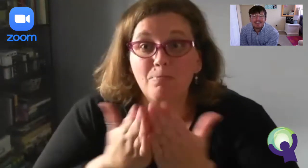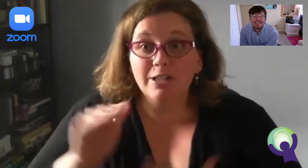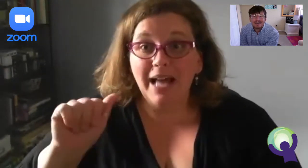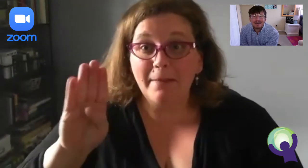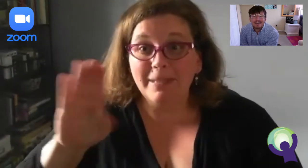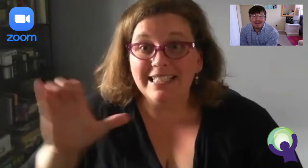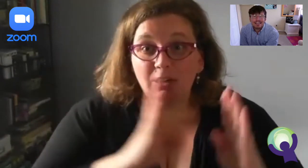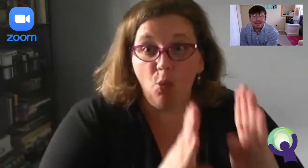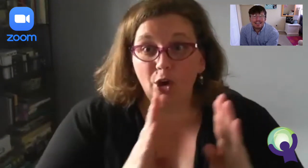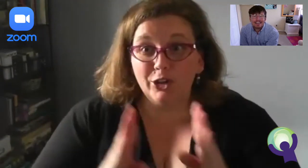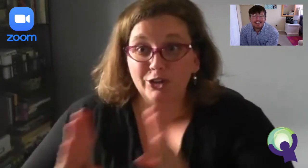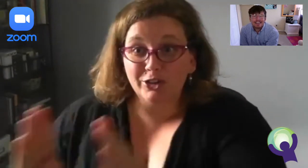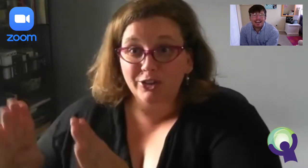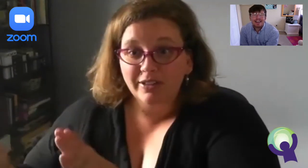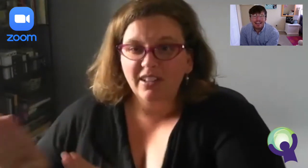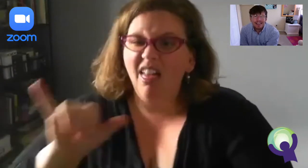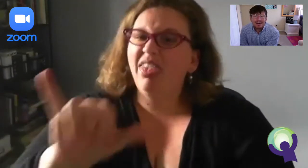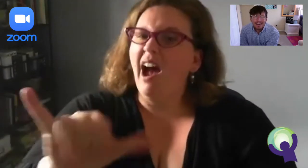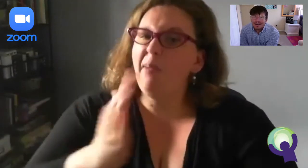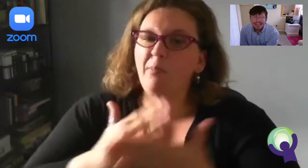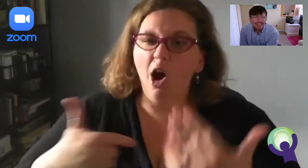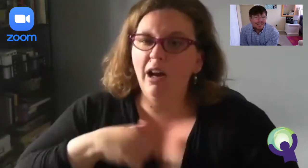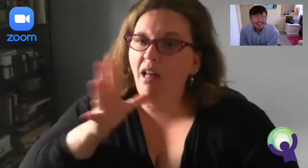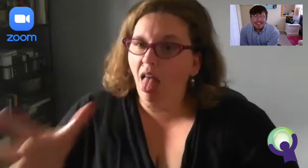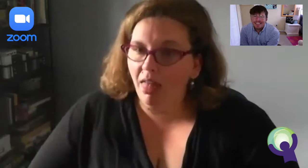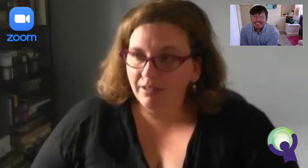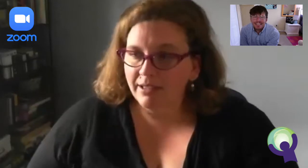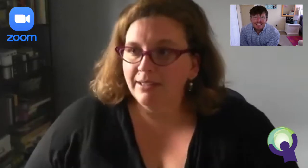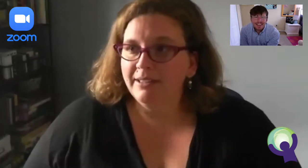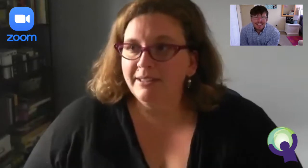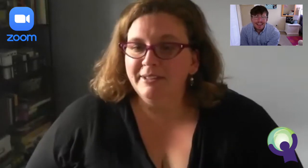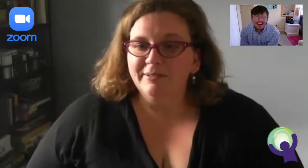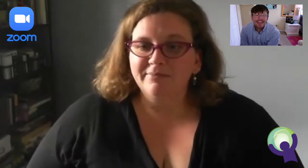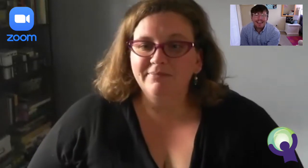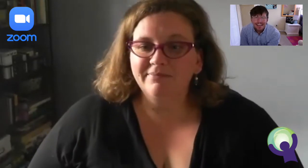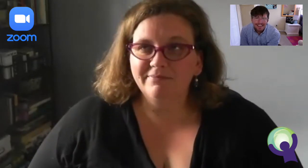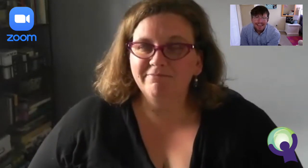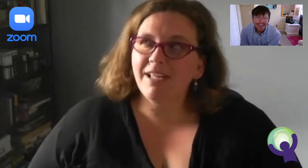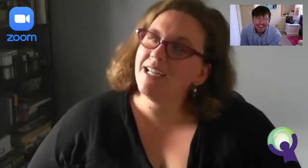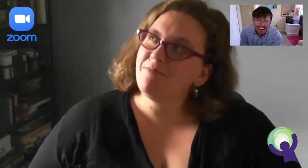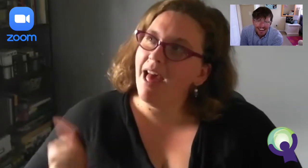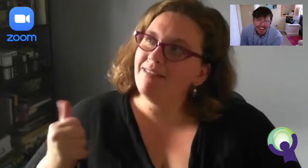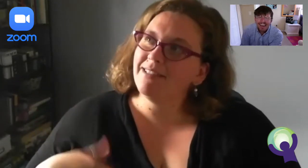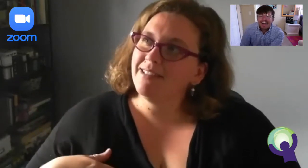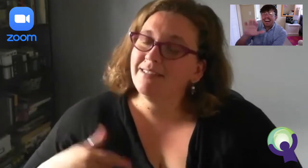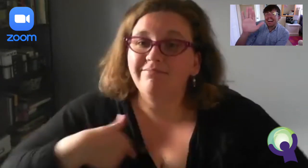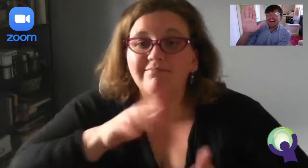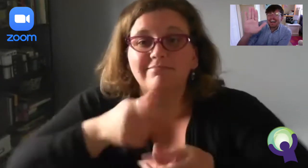and making sure that all the books were in alphabetical order and I honestly didn't really care for that part of the job.